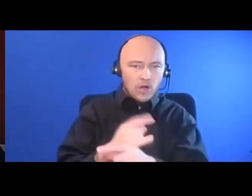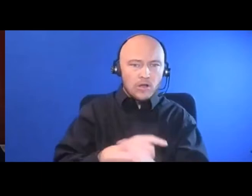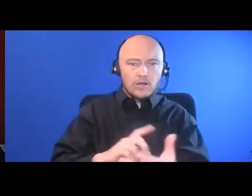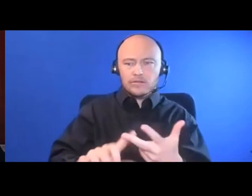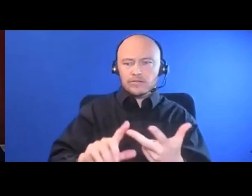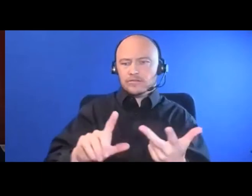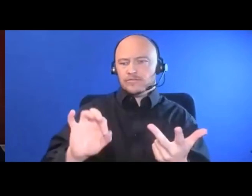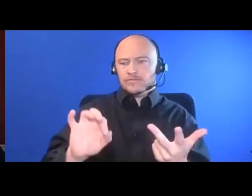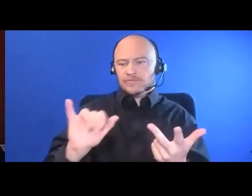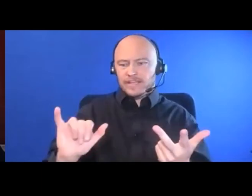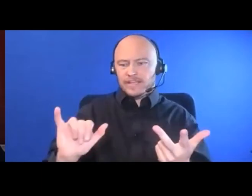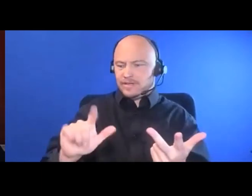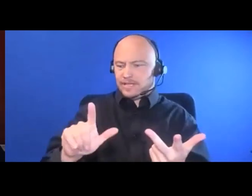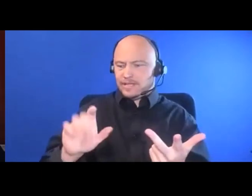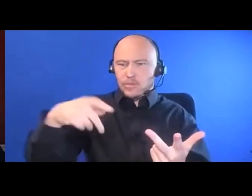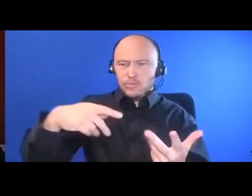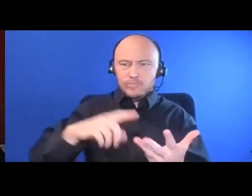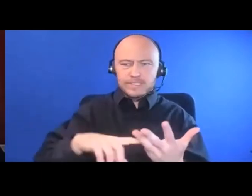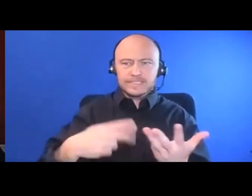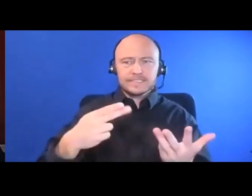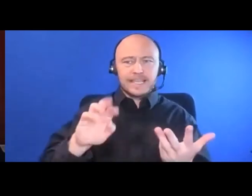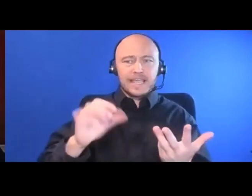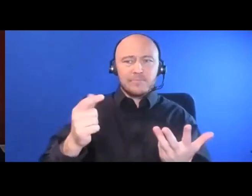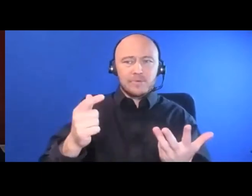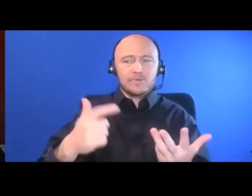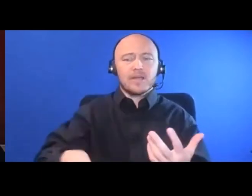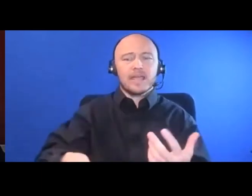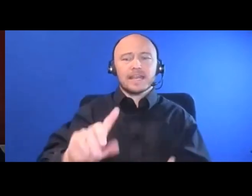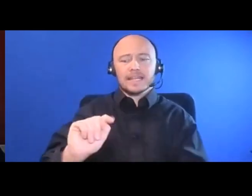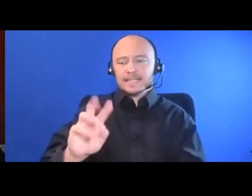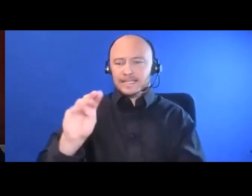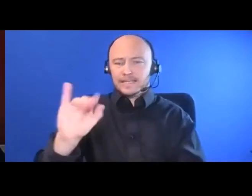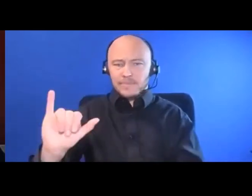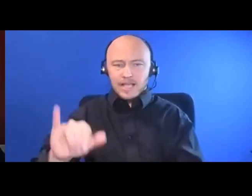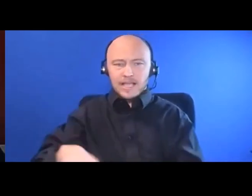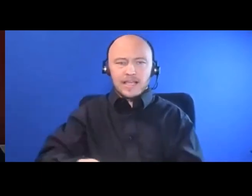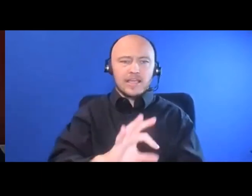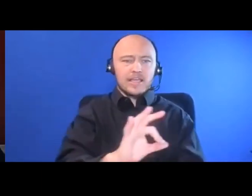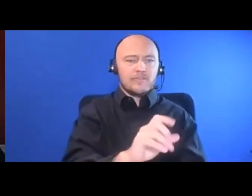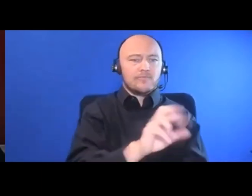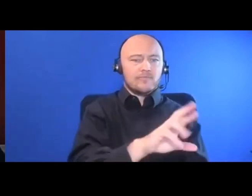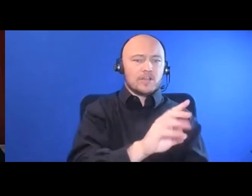Hemingway had a traumatic brain injury, David Foster Wallace had depression.